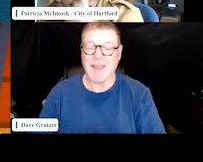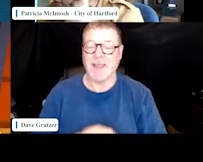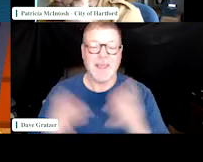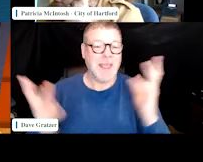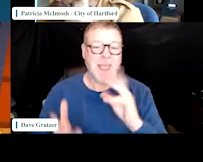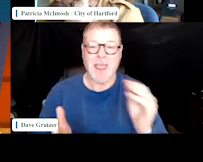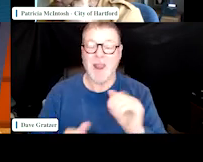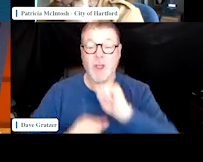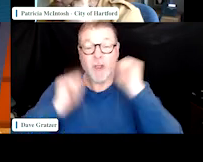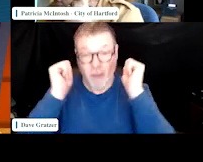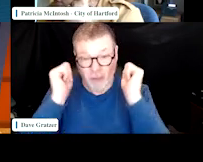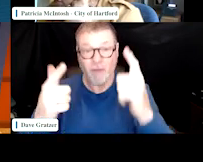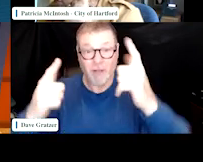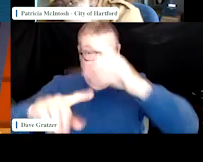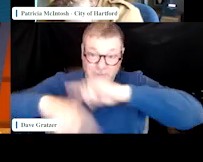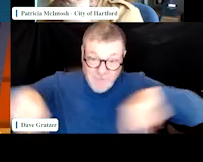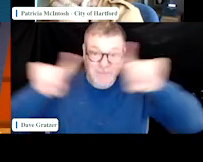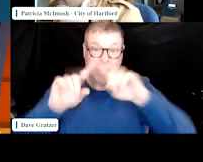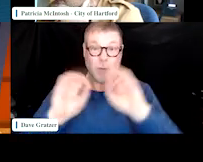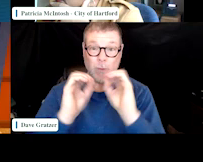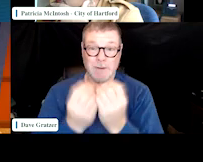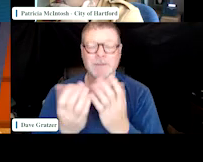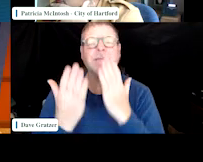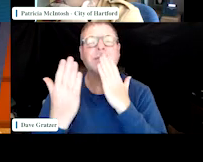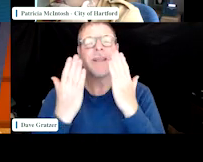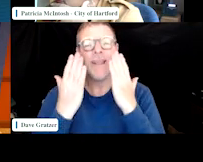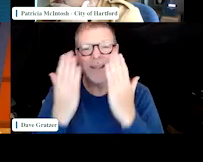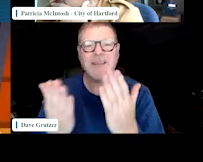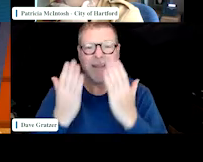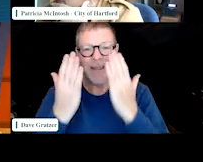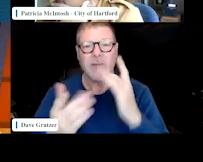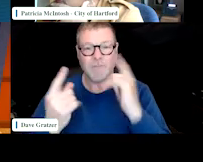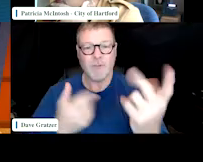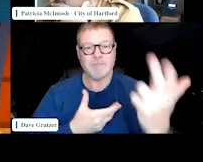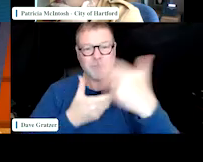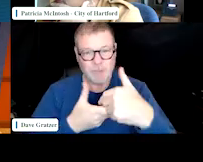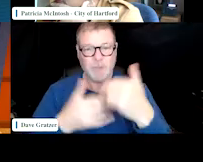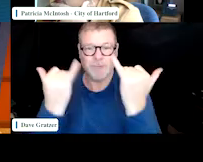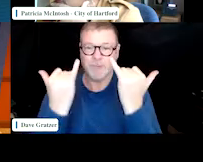And on behalf of all of those organizations, thank you so much to everyone for being with us today.